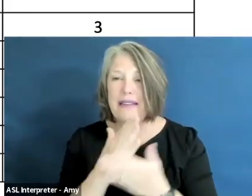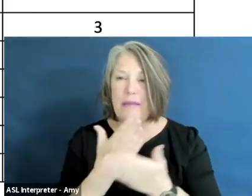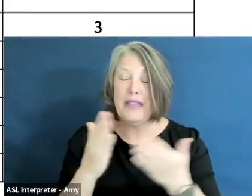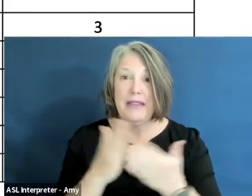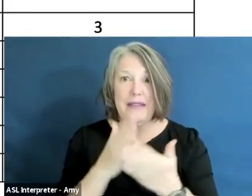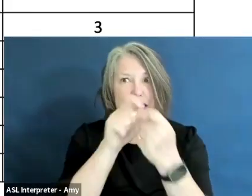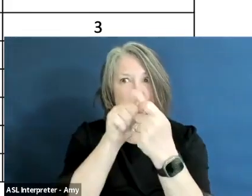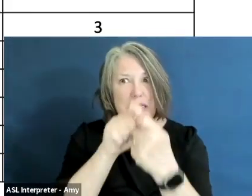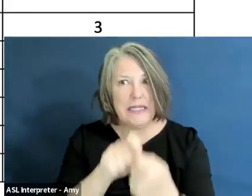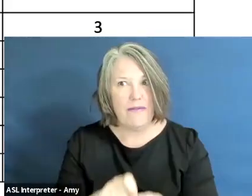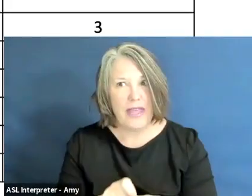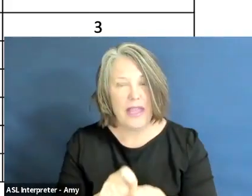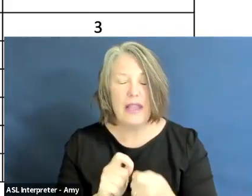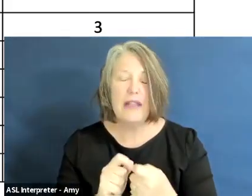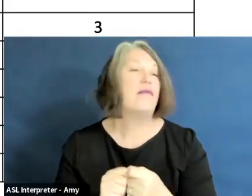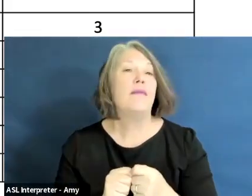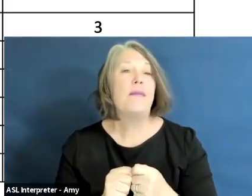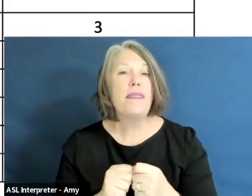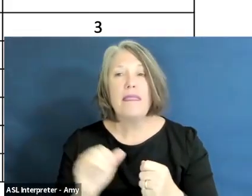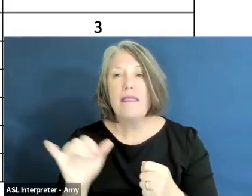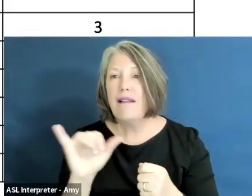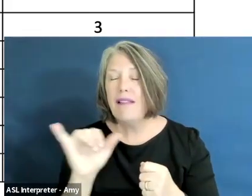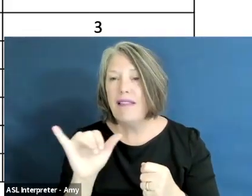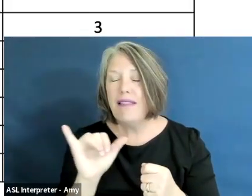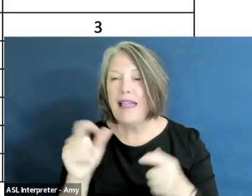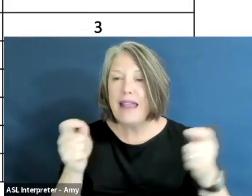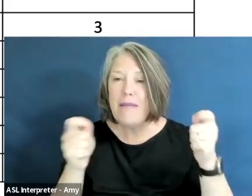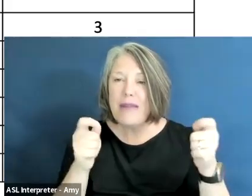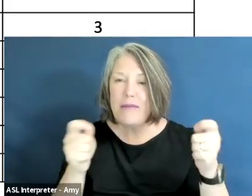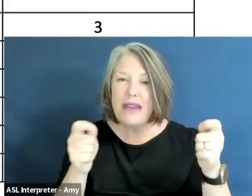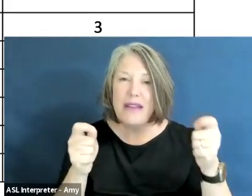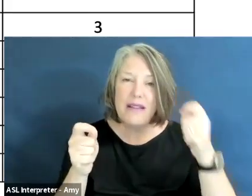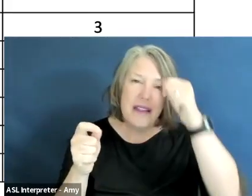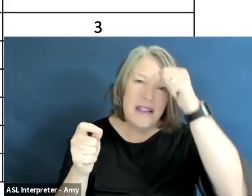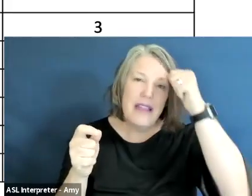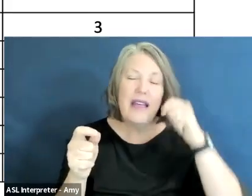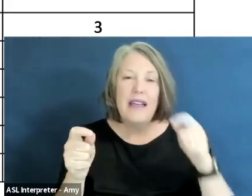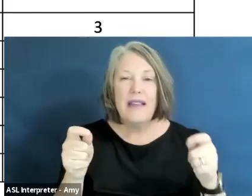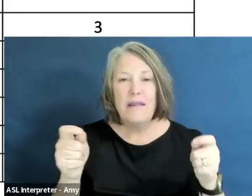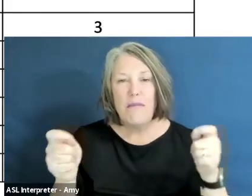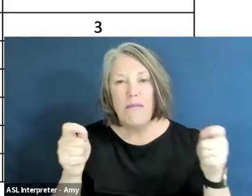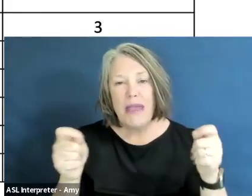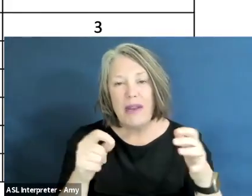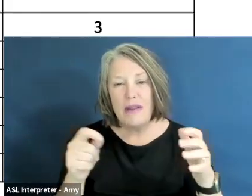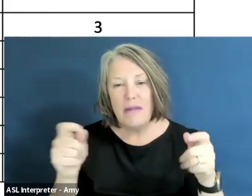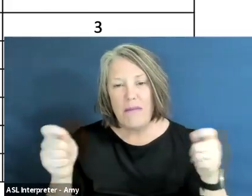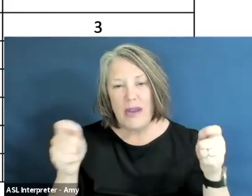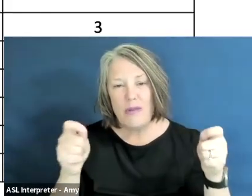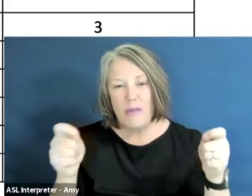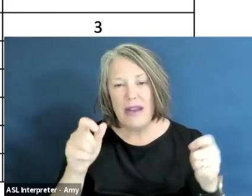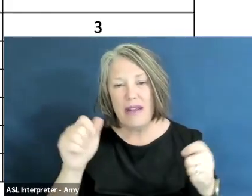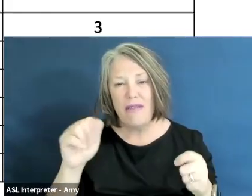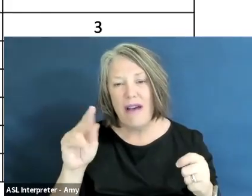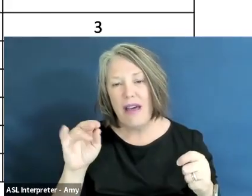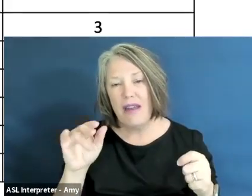specific, like management of autonomic dysreflexia, and other things would be very general like nutrition counseling.